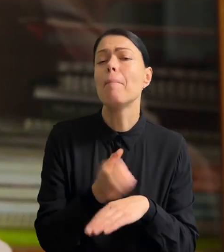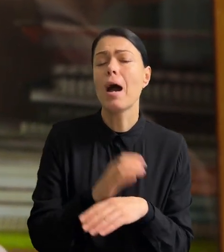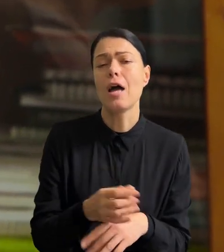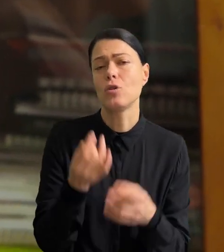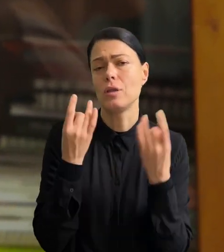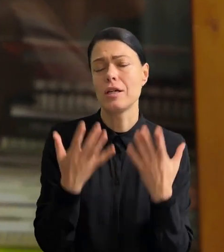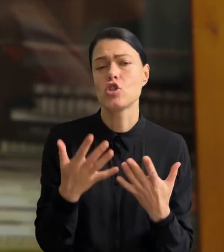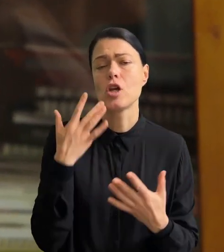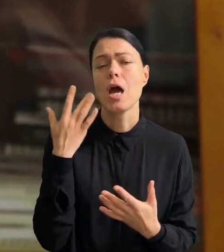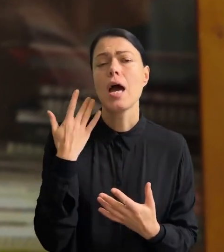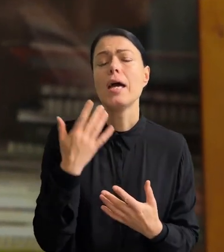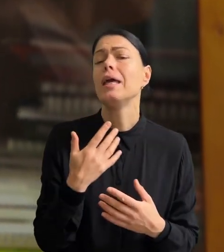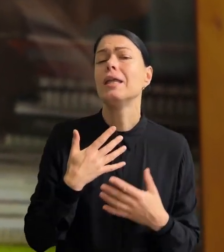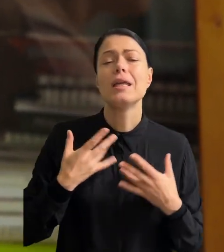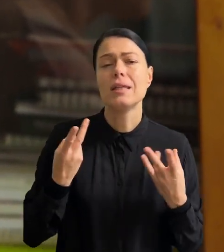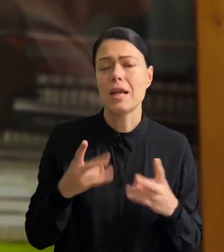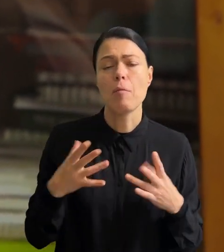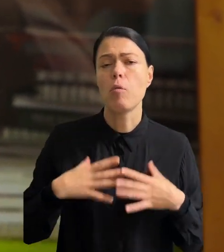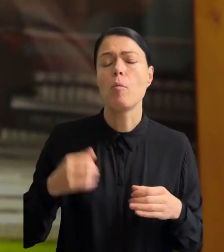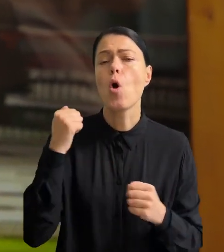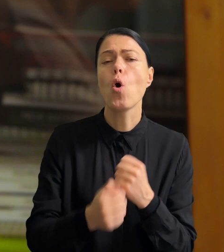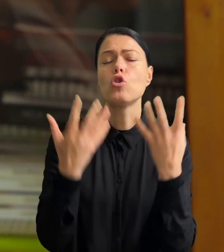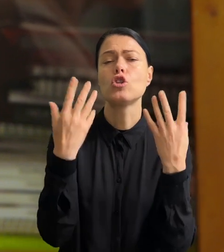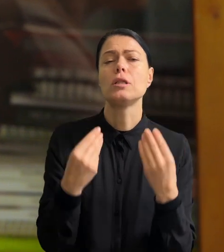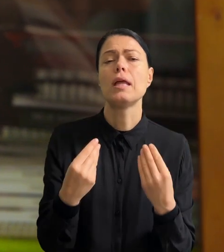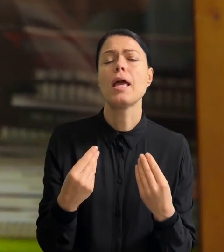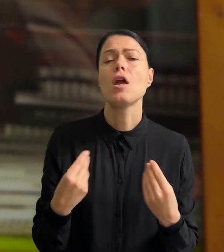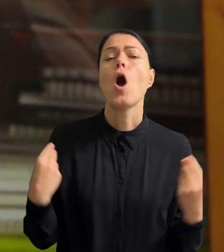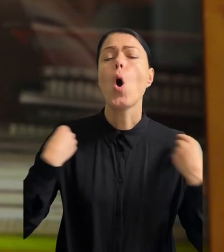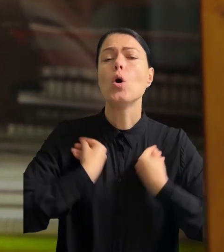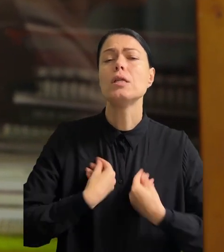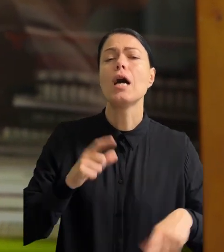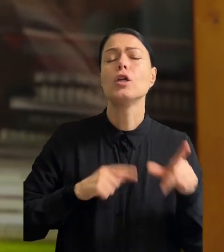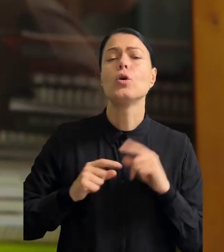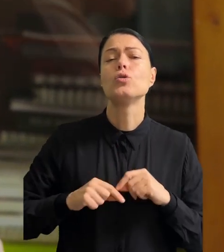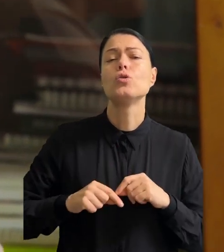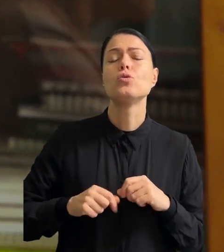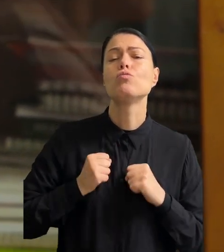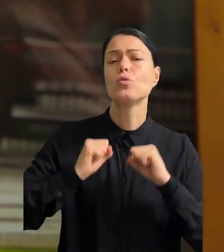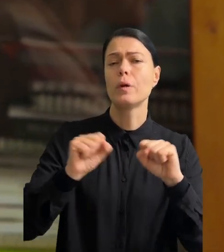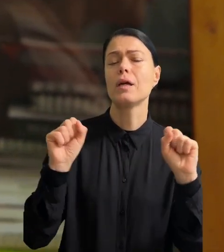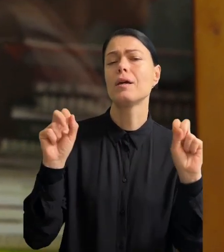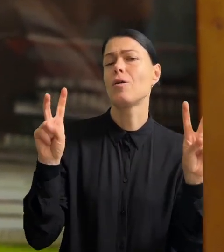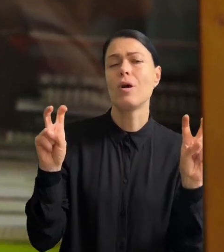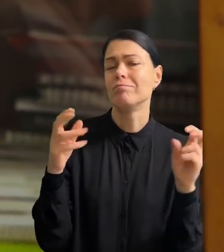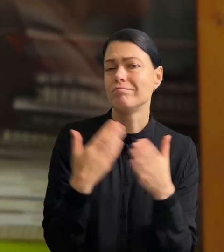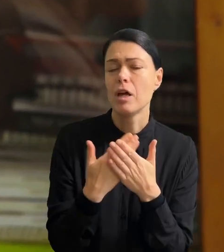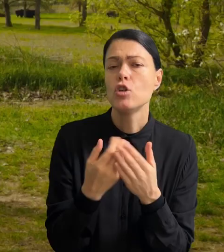People with disabilities wouldn’t have to put on a superhero costume every day just to do simple things.